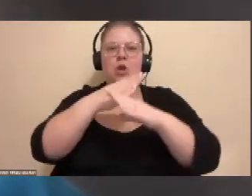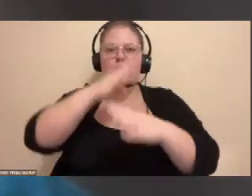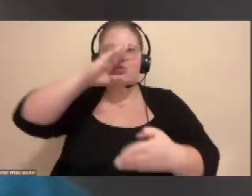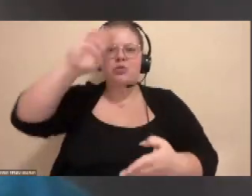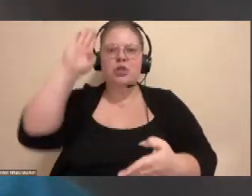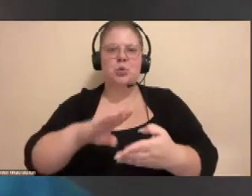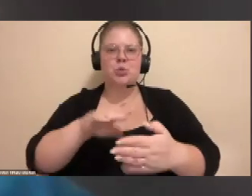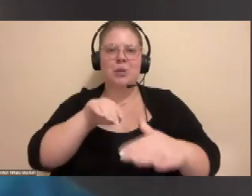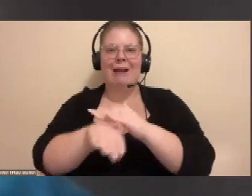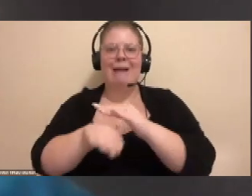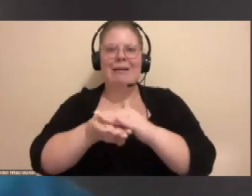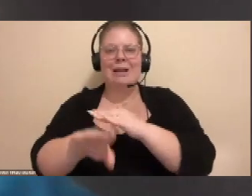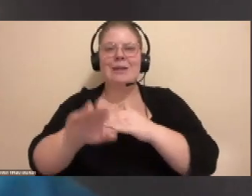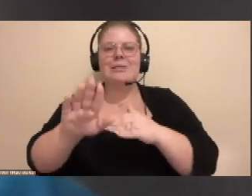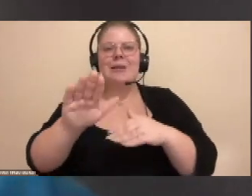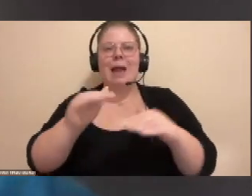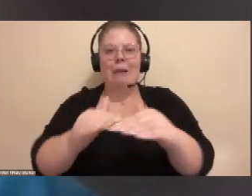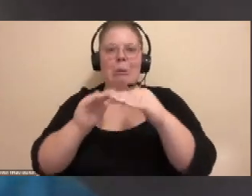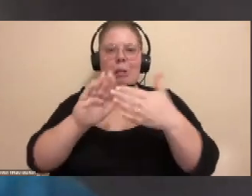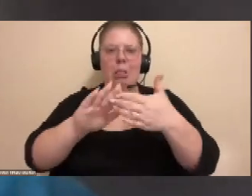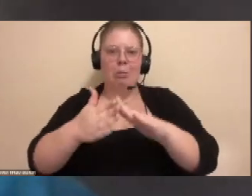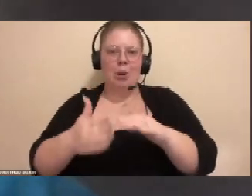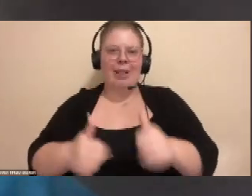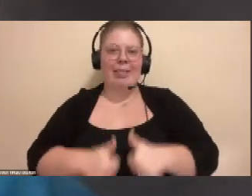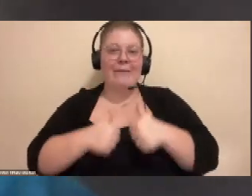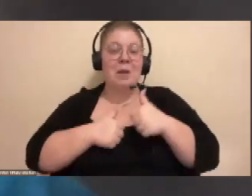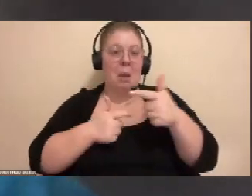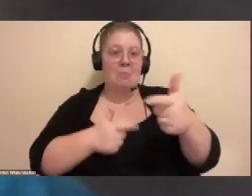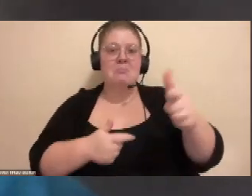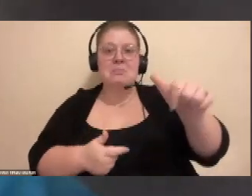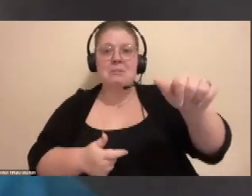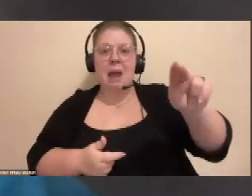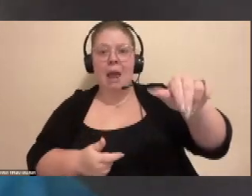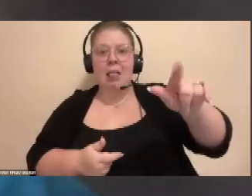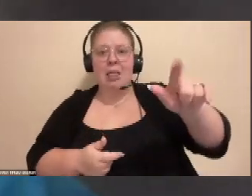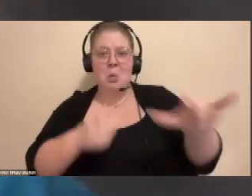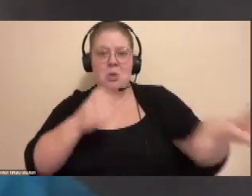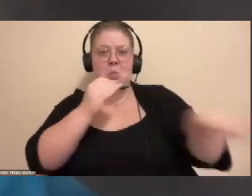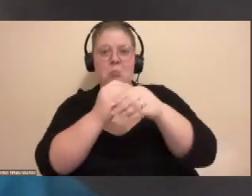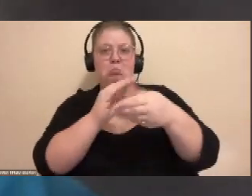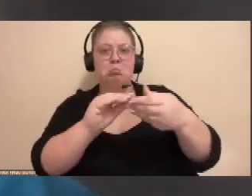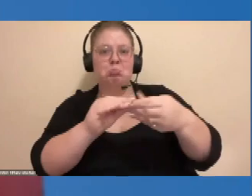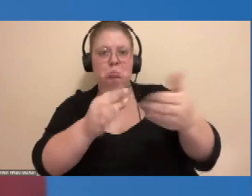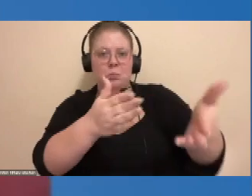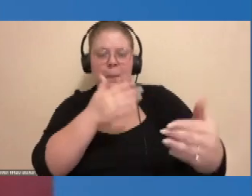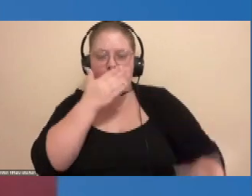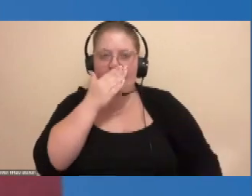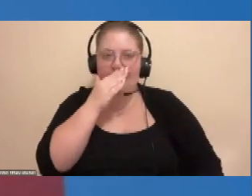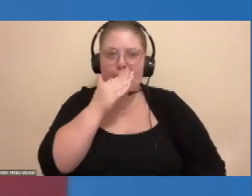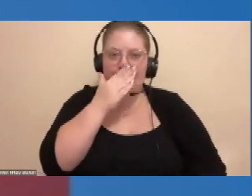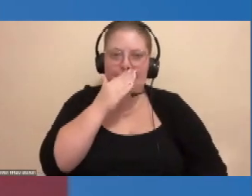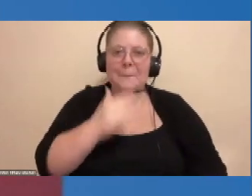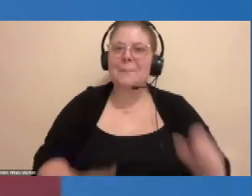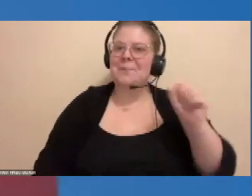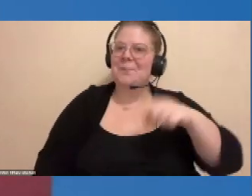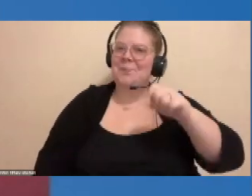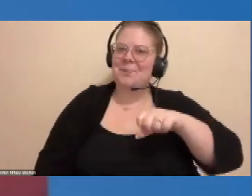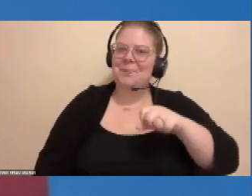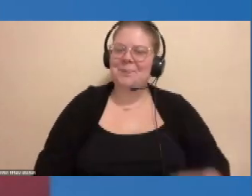But Natalie, you wanted to piggyback on these comments as well? Yeah, I was going to.